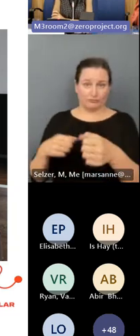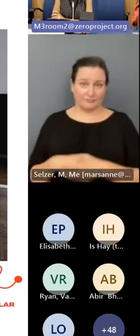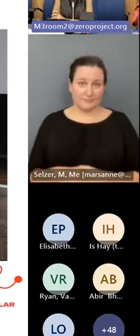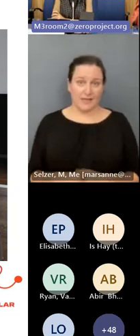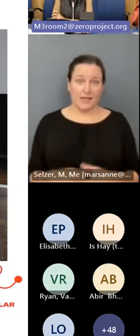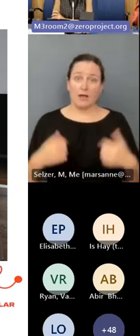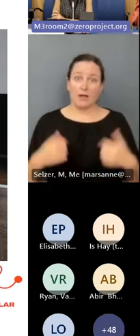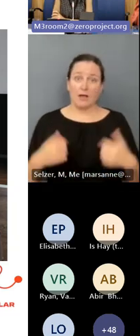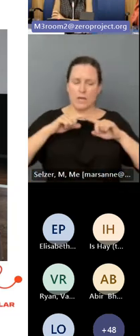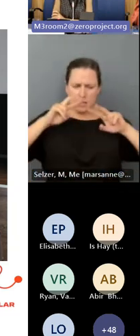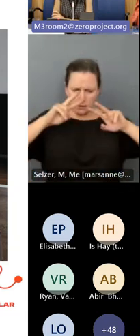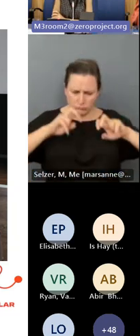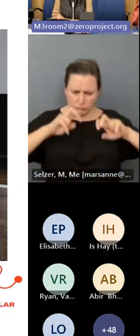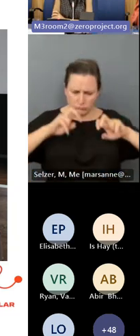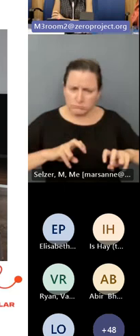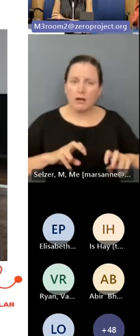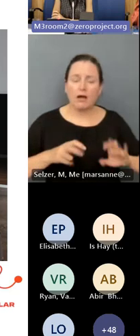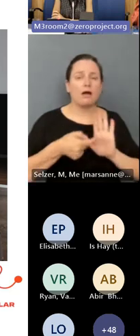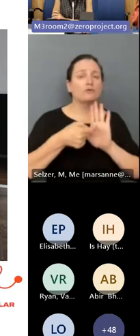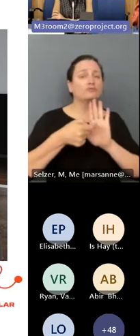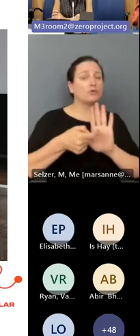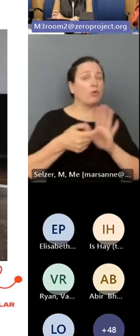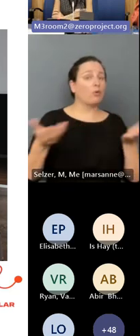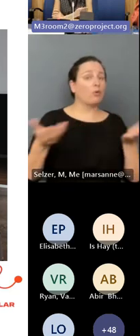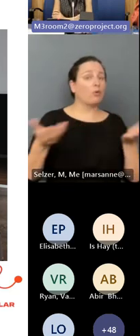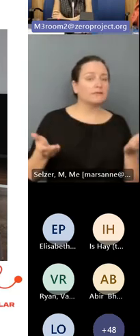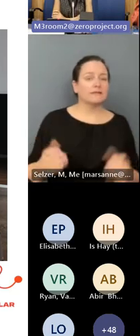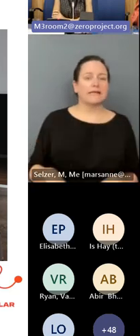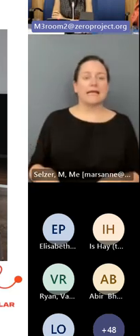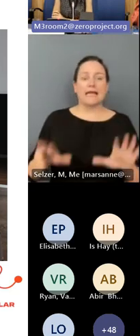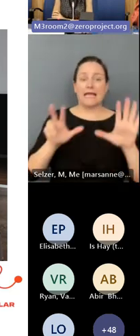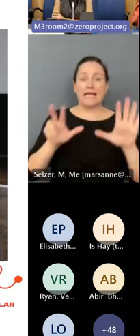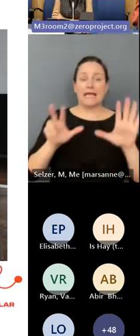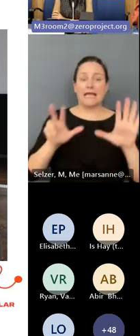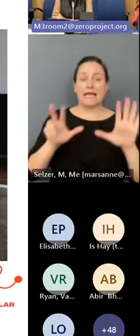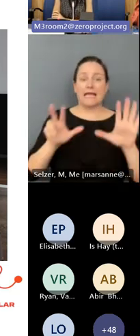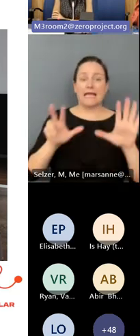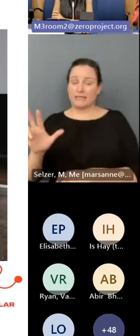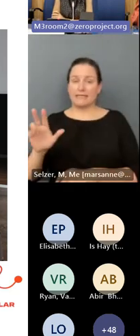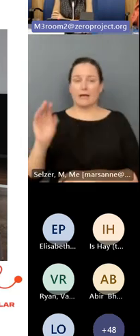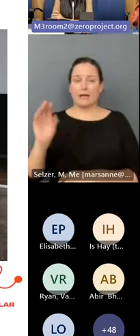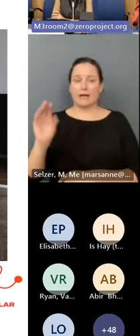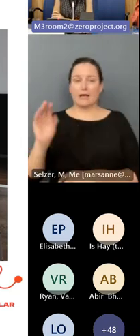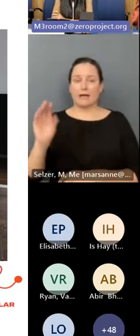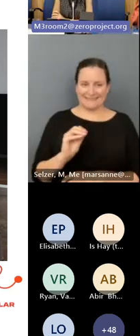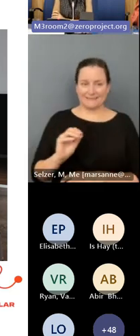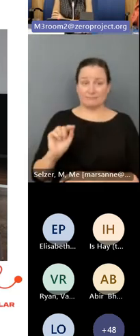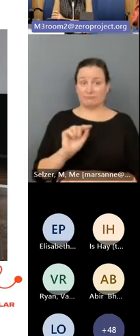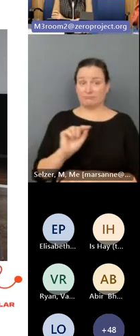shows that 83% of our graduates are continuing to engage in civil work. For example, some of them